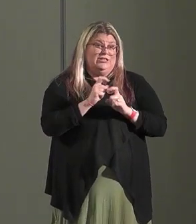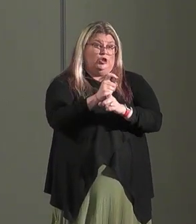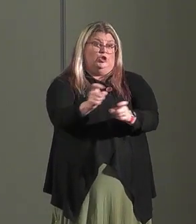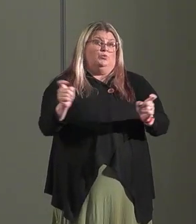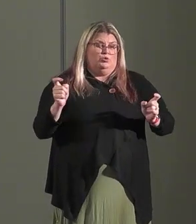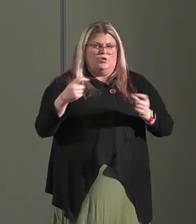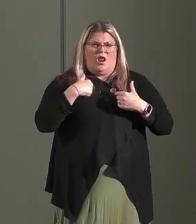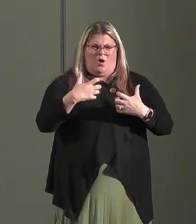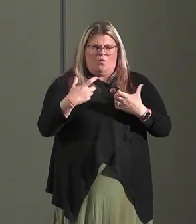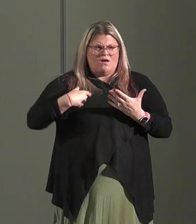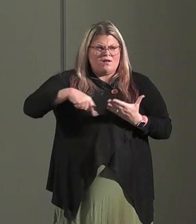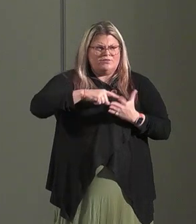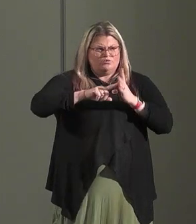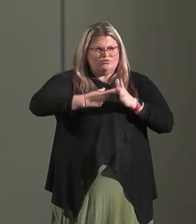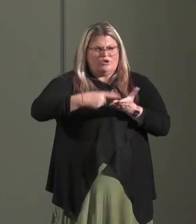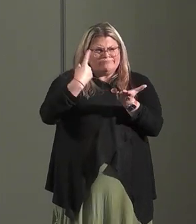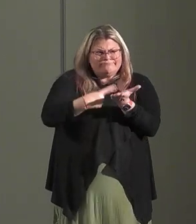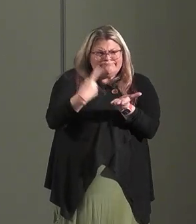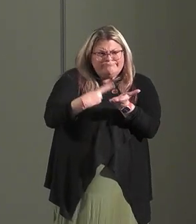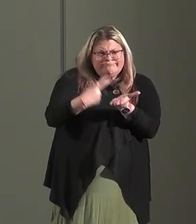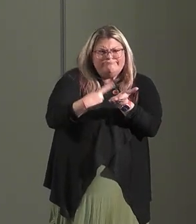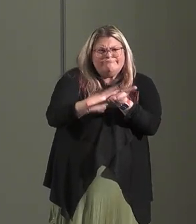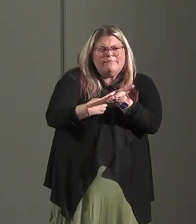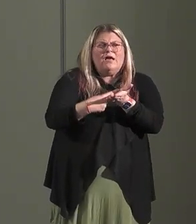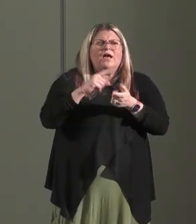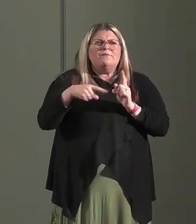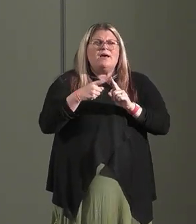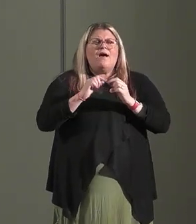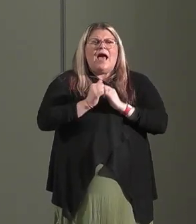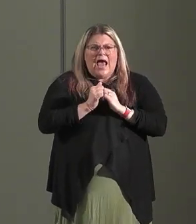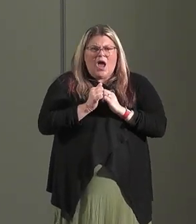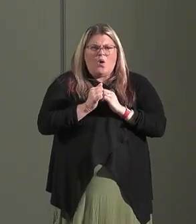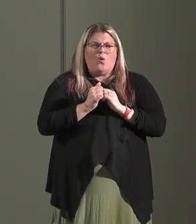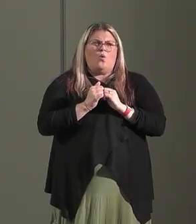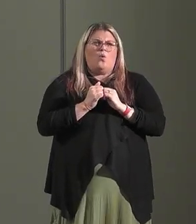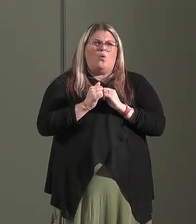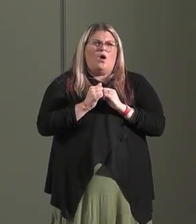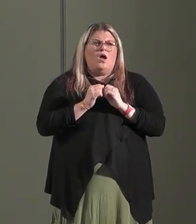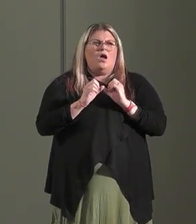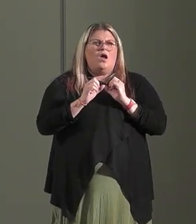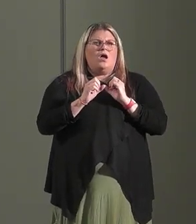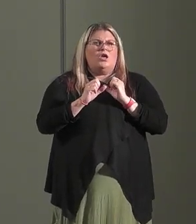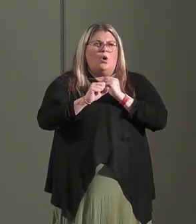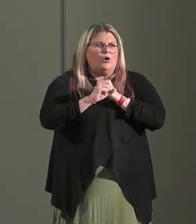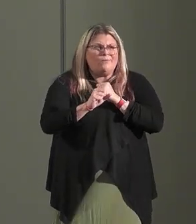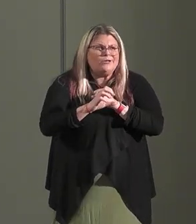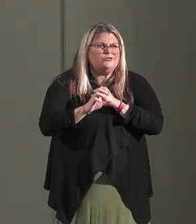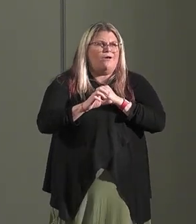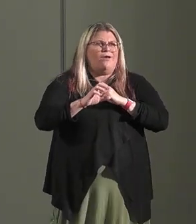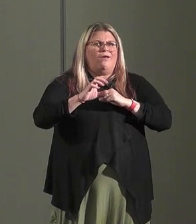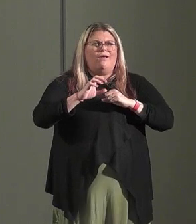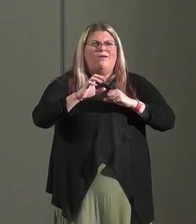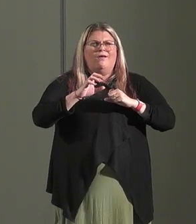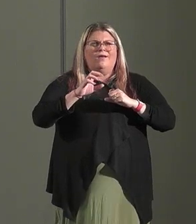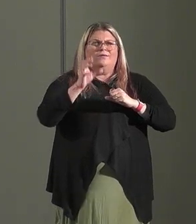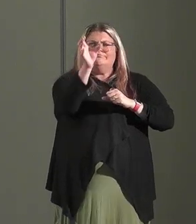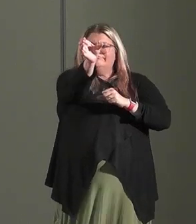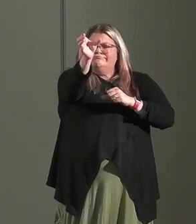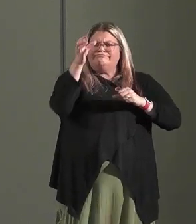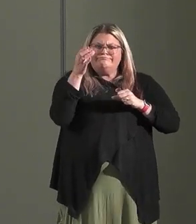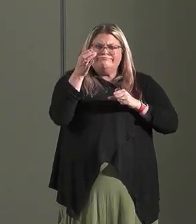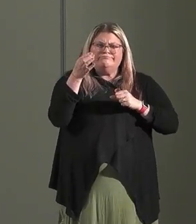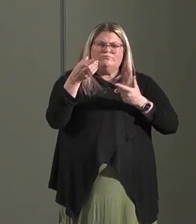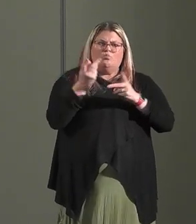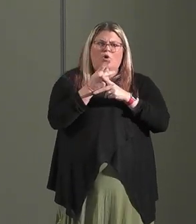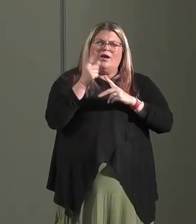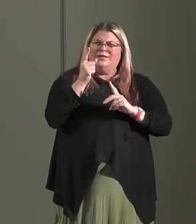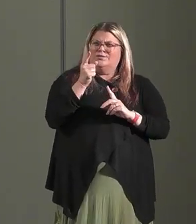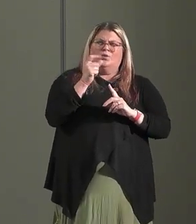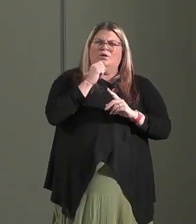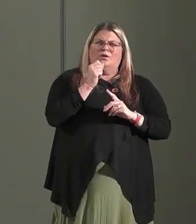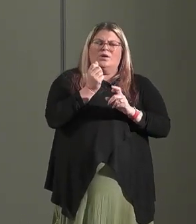want us to talk about how commercial off the shelf products were not made to become distributed in